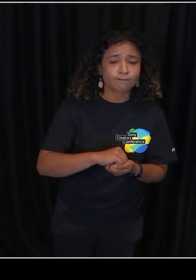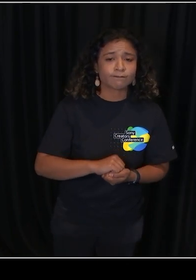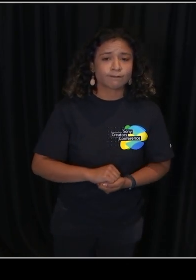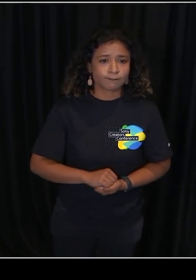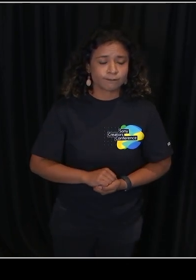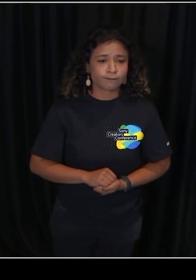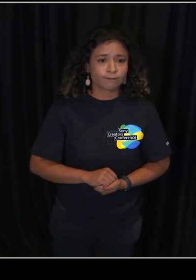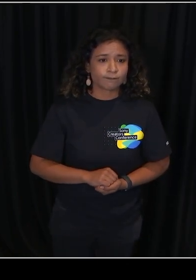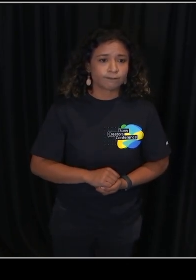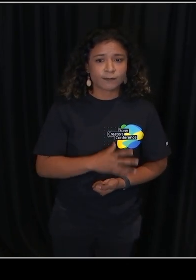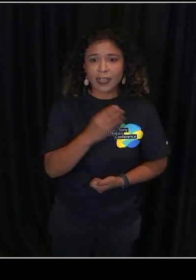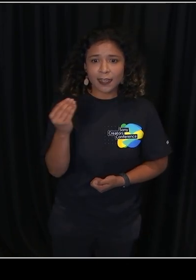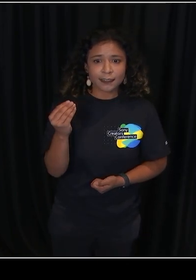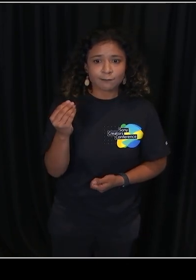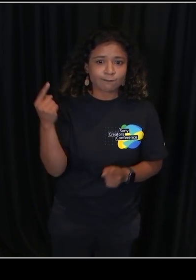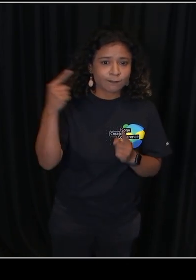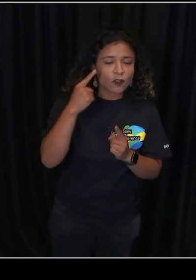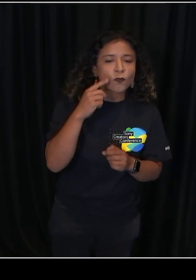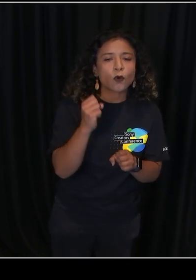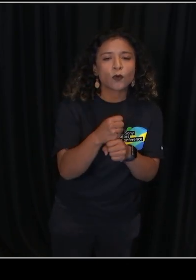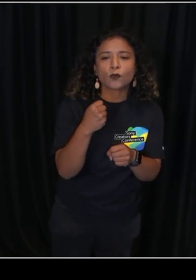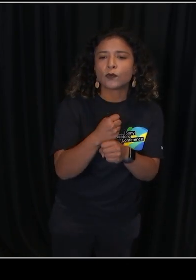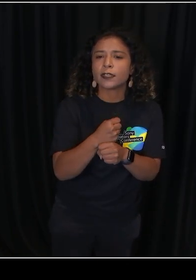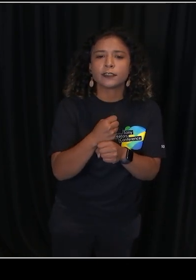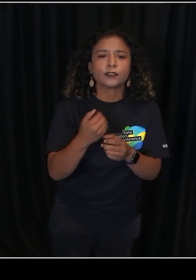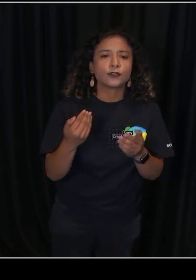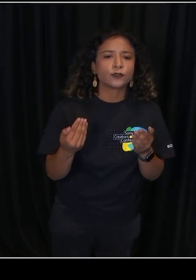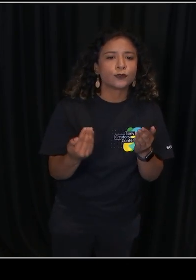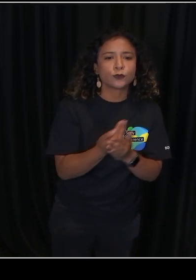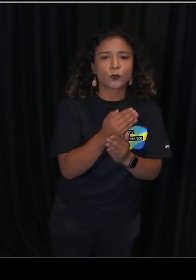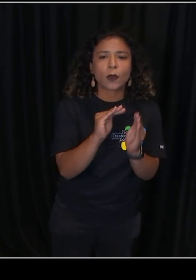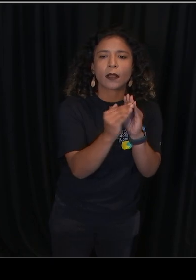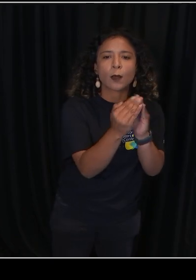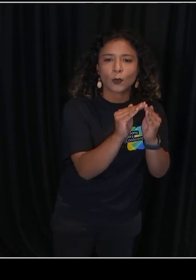aiming for creating a new online community in the virtual world.